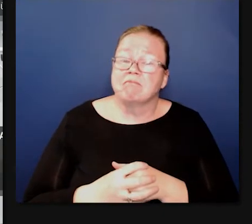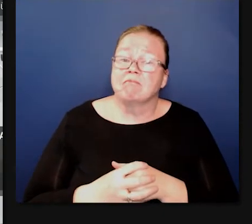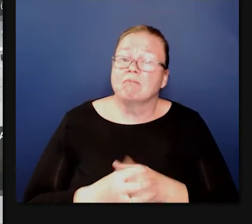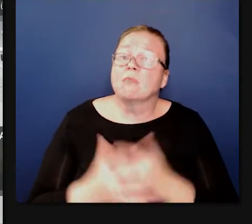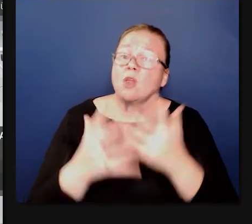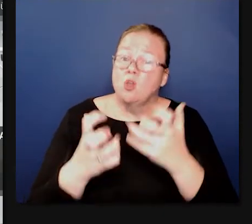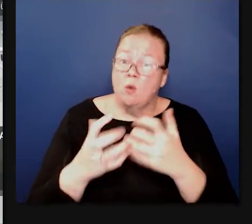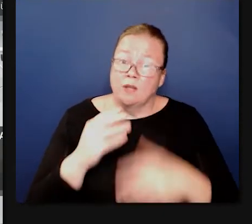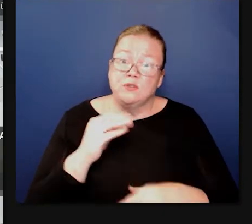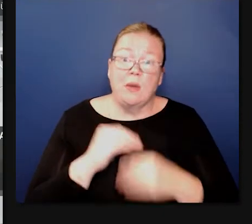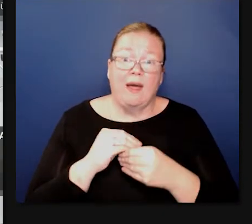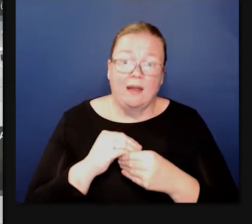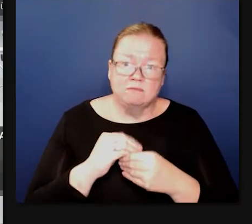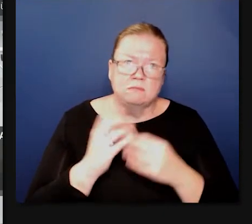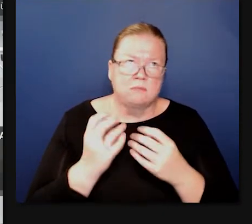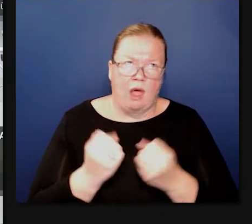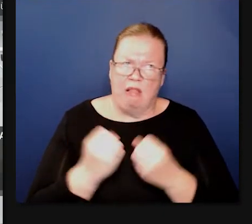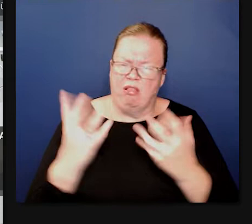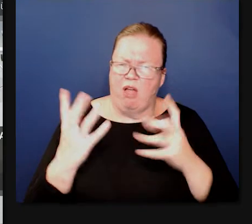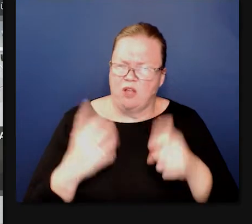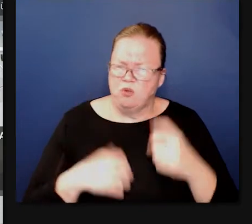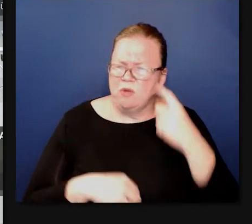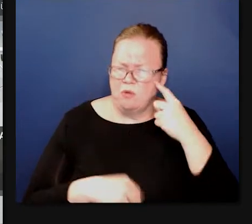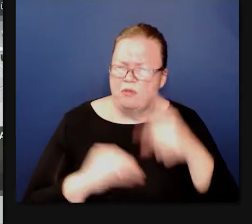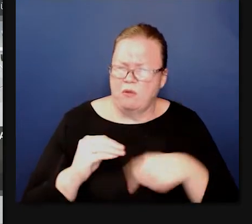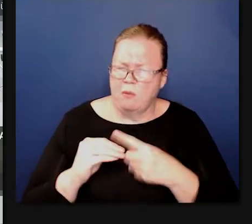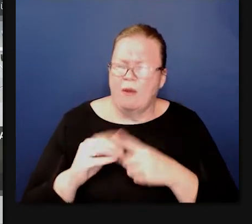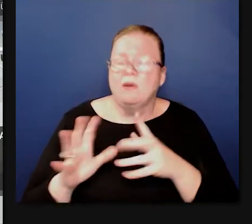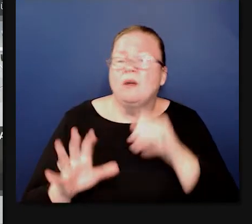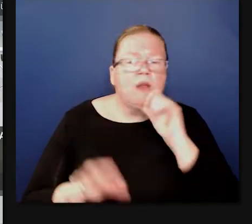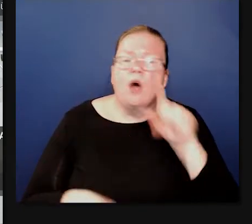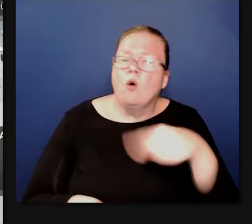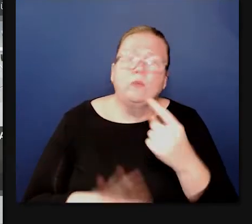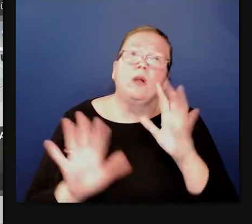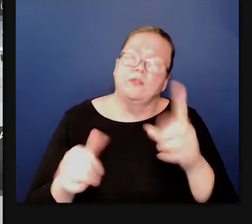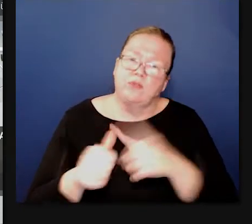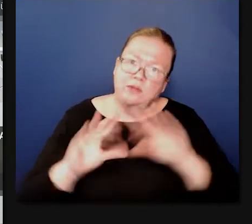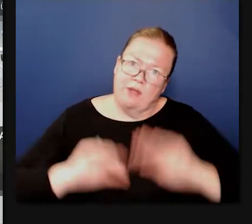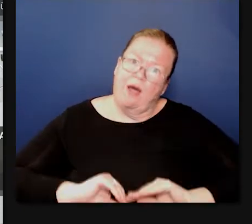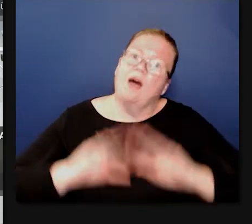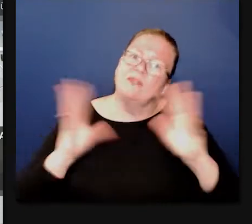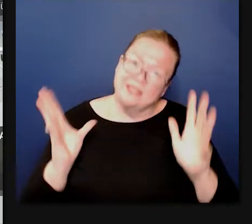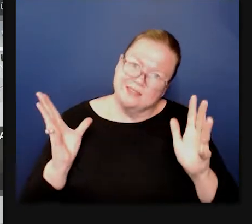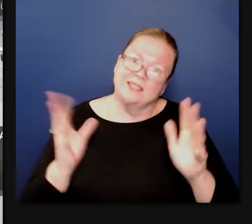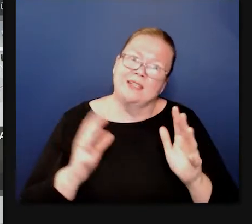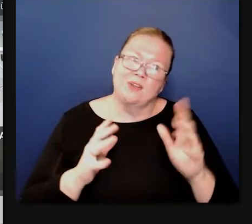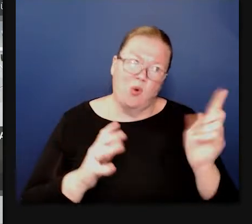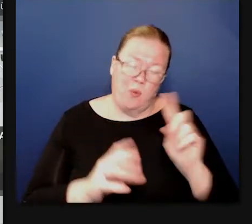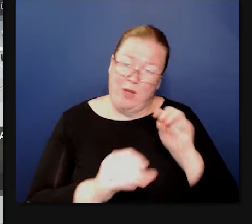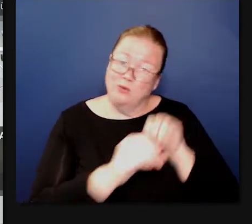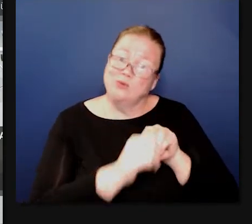And if you want to add it, there's really lots you need to think about. Besides the first one, obviously being just where you store it,